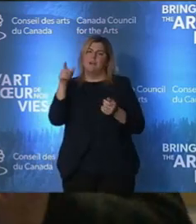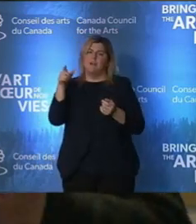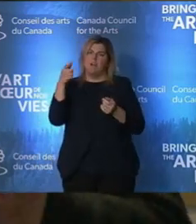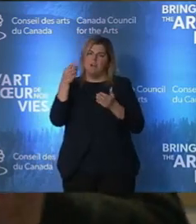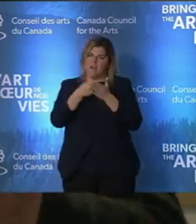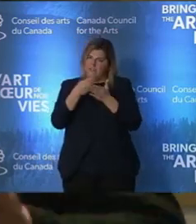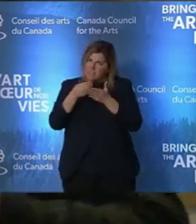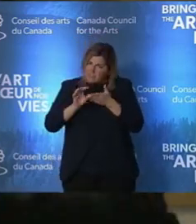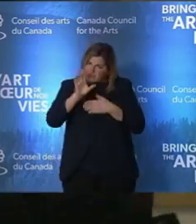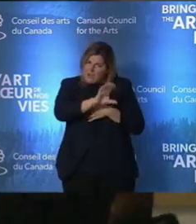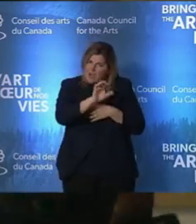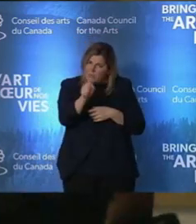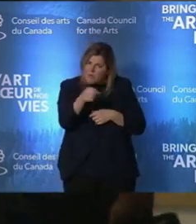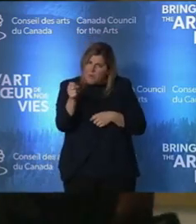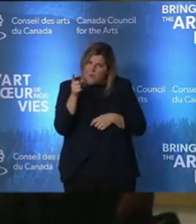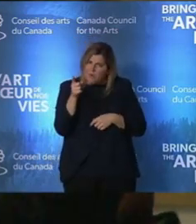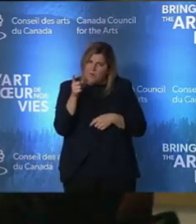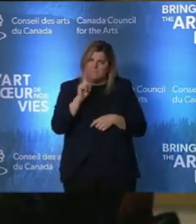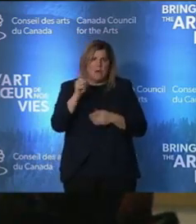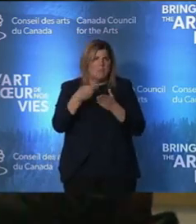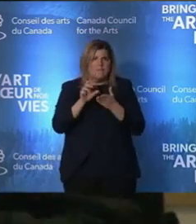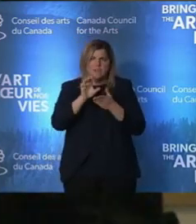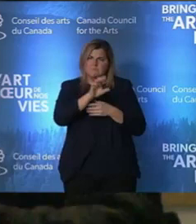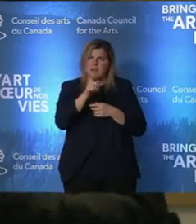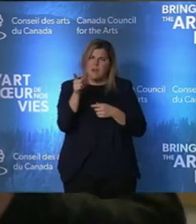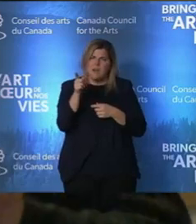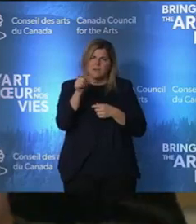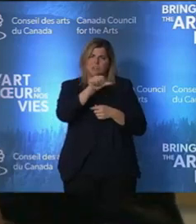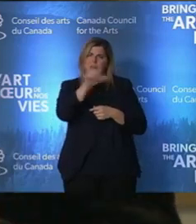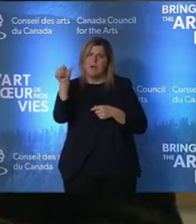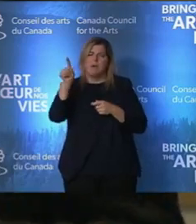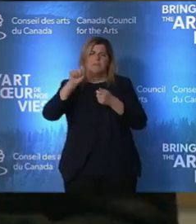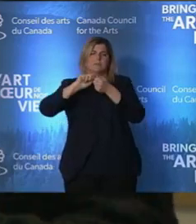one of the official languages into the other official language, but not from third languages